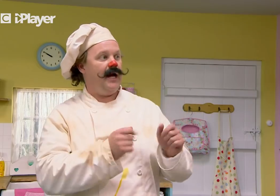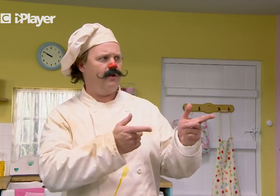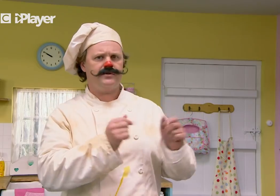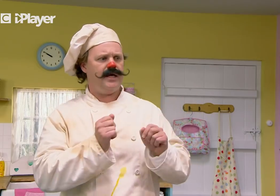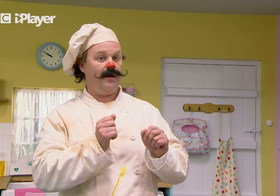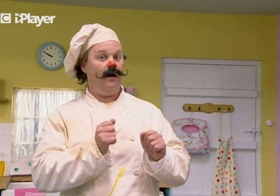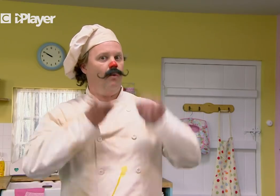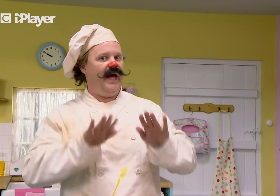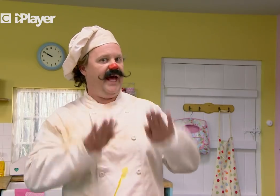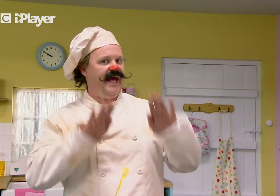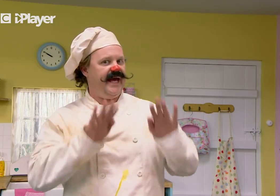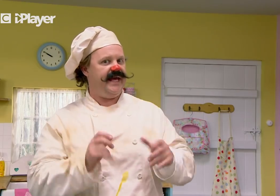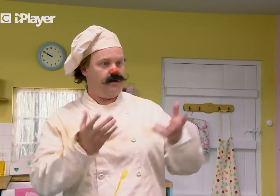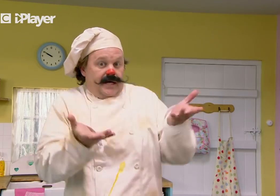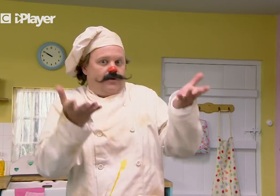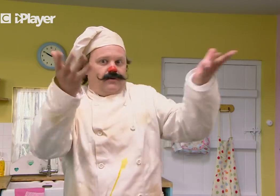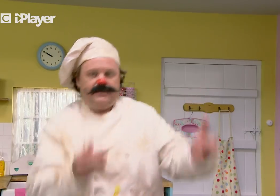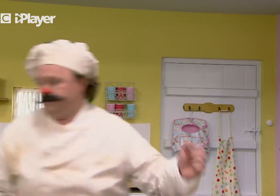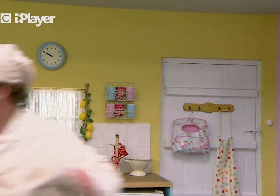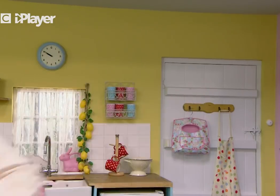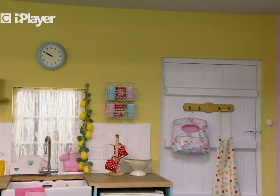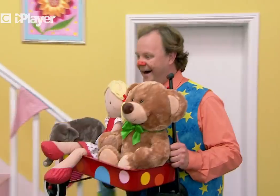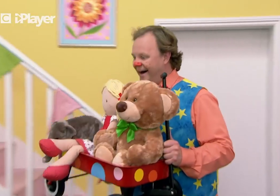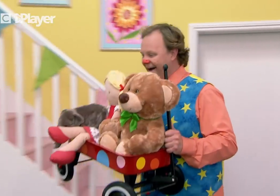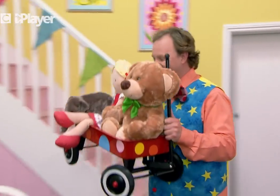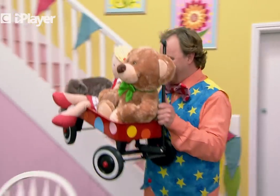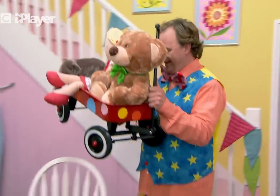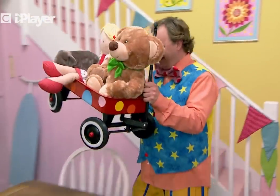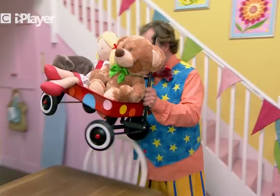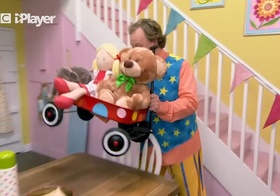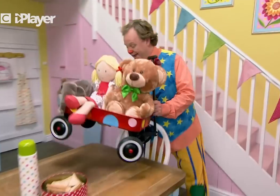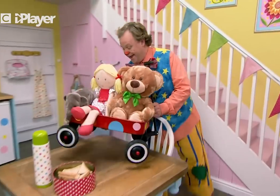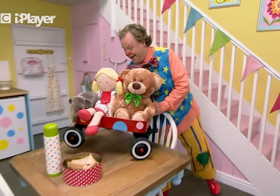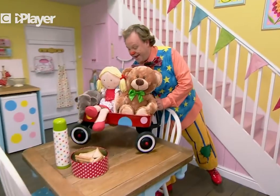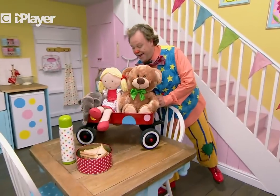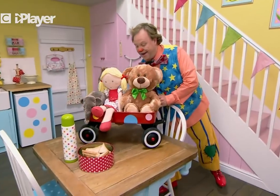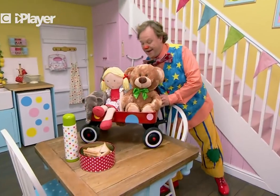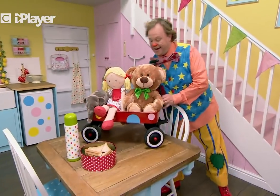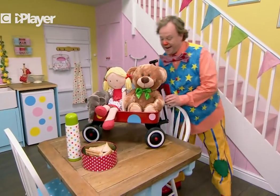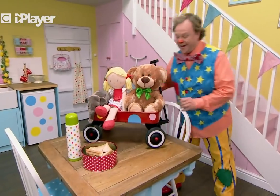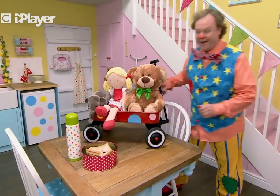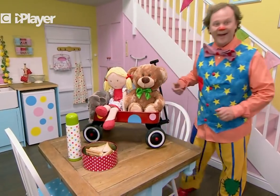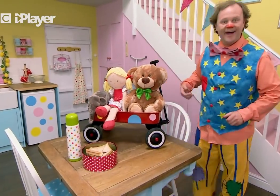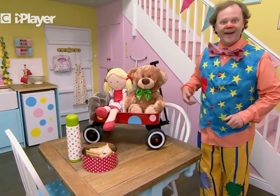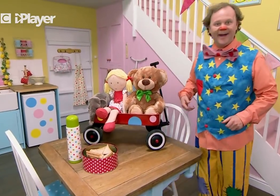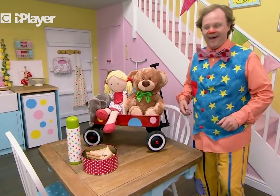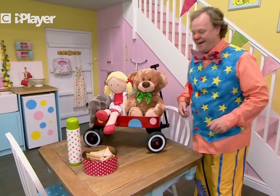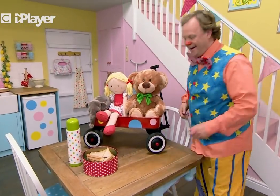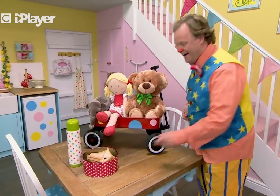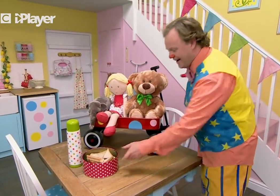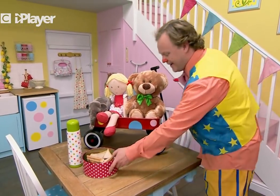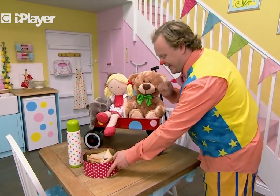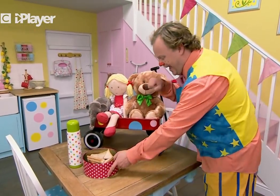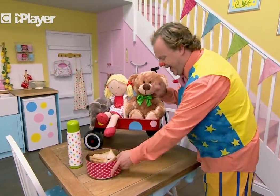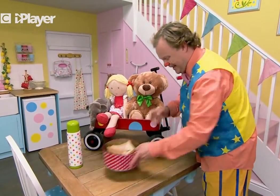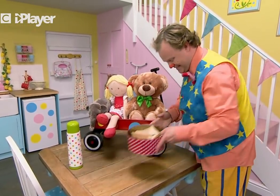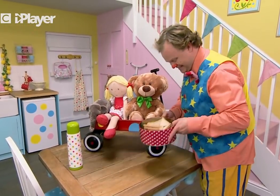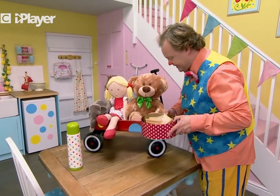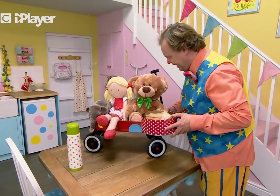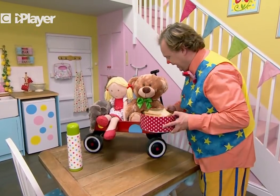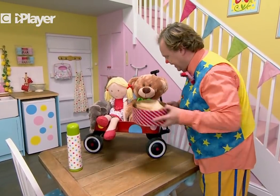how you say uh wait i don't know why oh those sandwiches look delicious mr tumble oh yes now